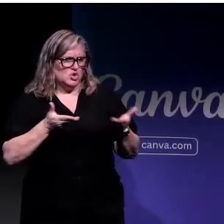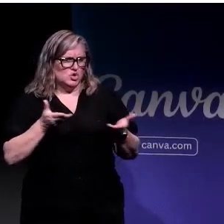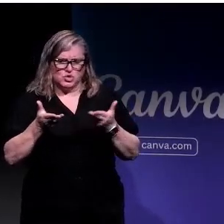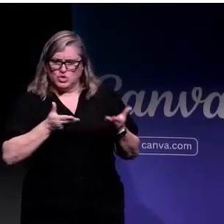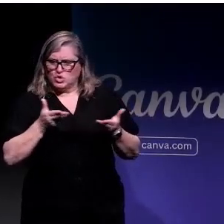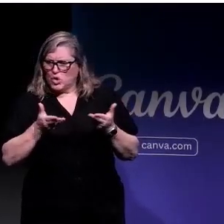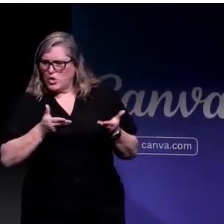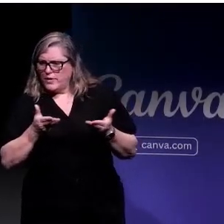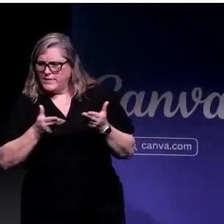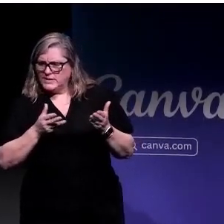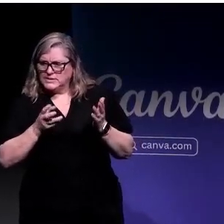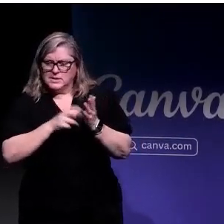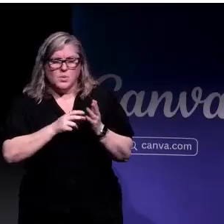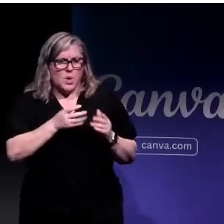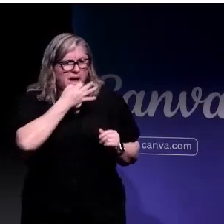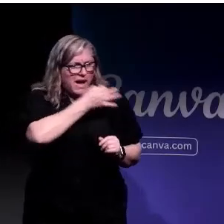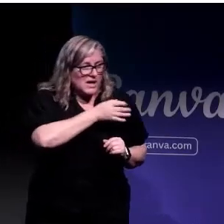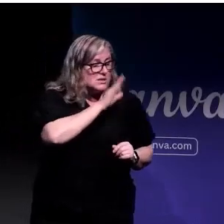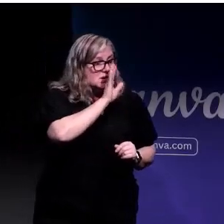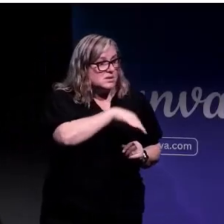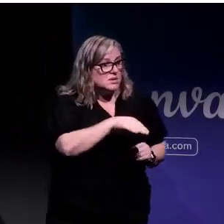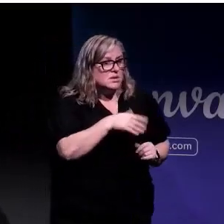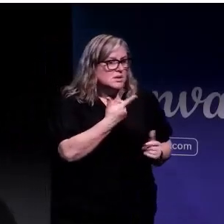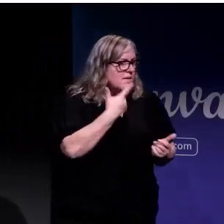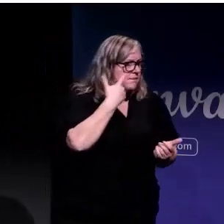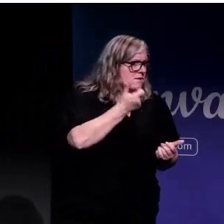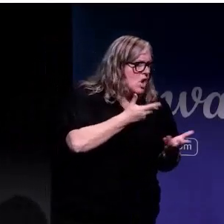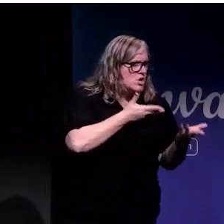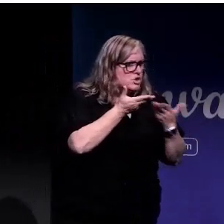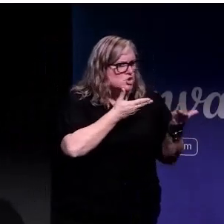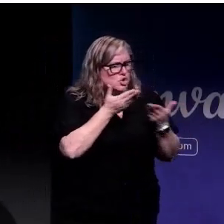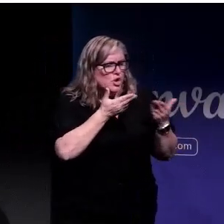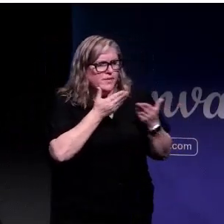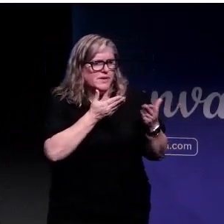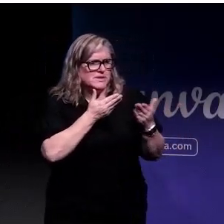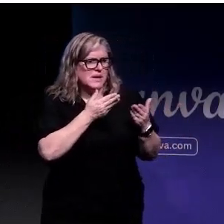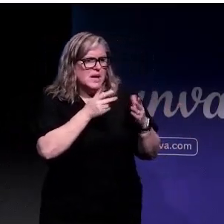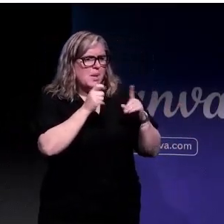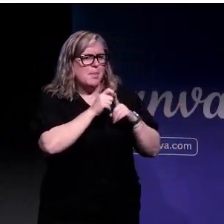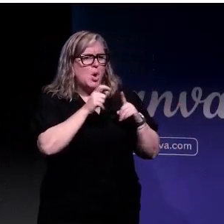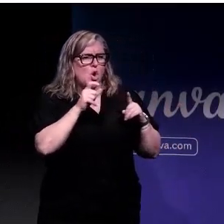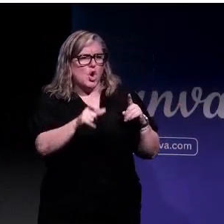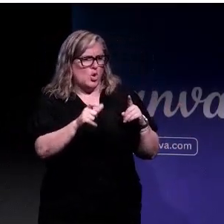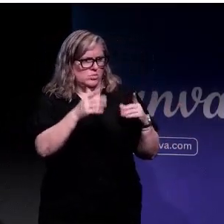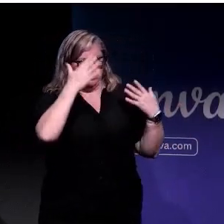Put your postcode in to find a service. What if they don't know their postcode? What if they're in a temporary postcode?